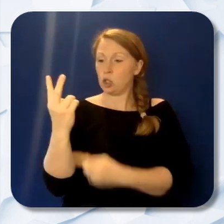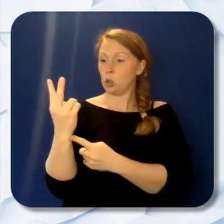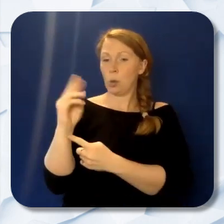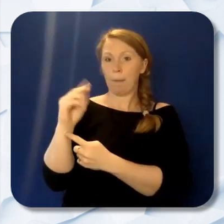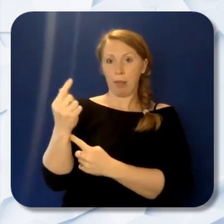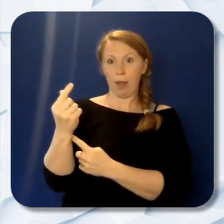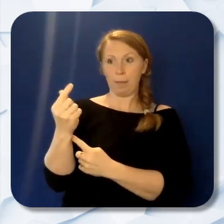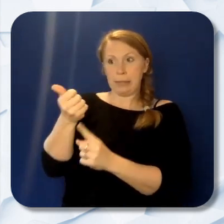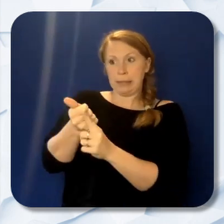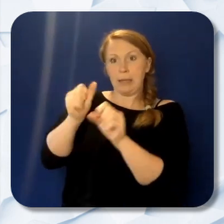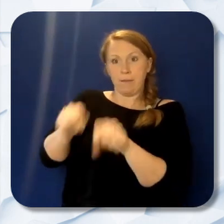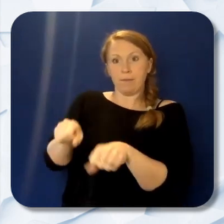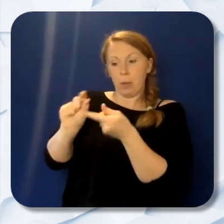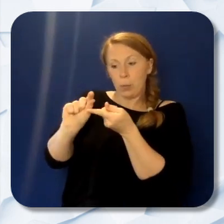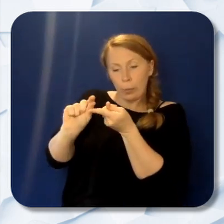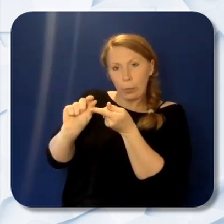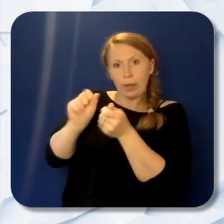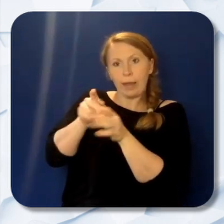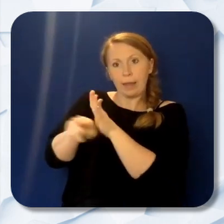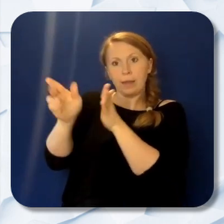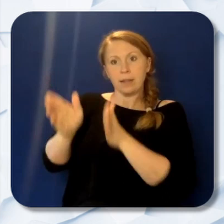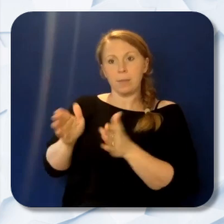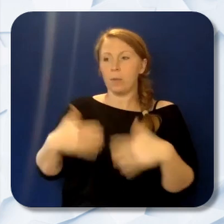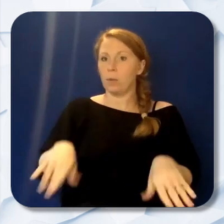because if you want to think about how to talk to students or your own family,